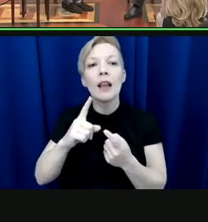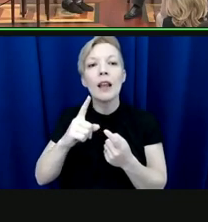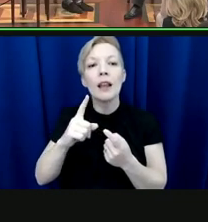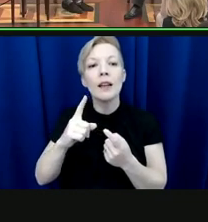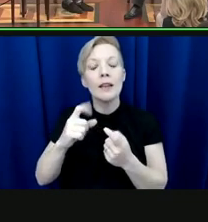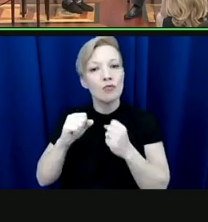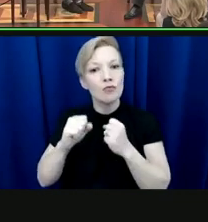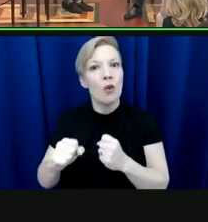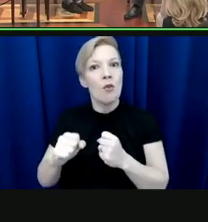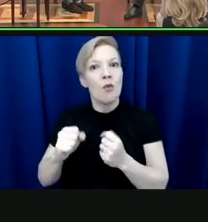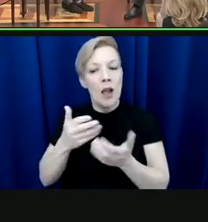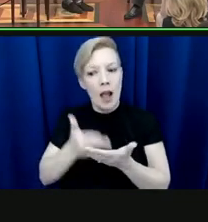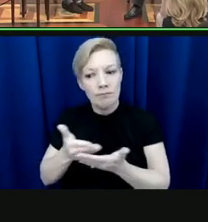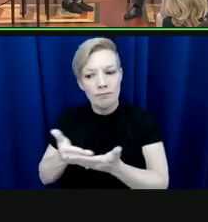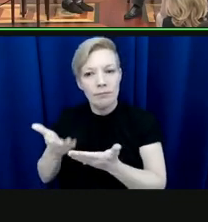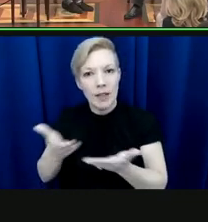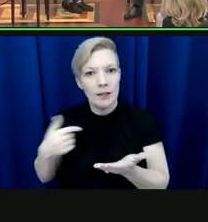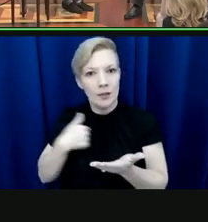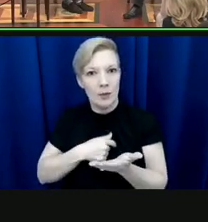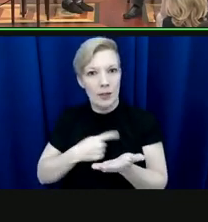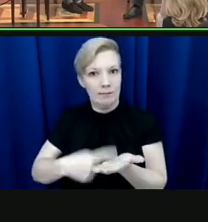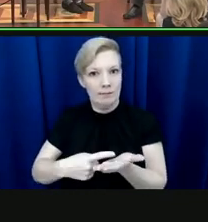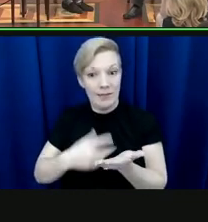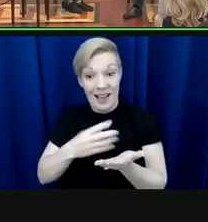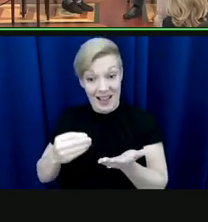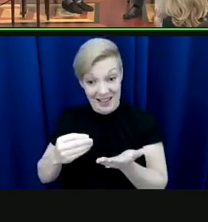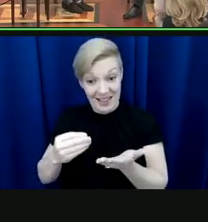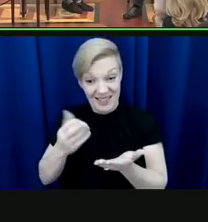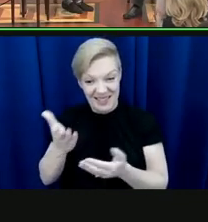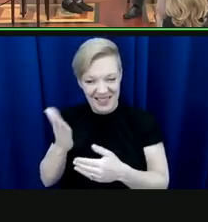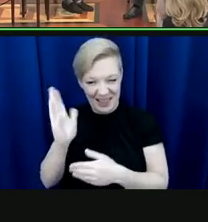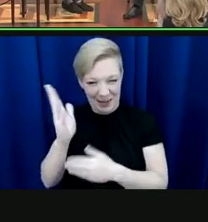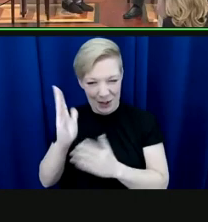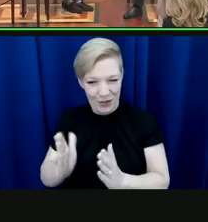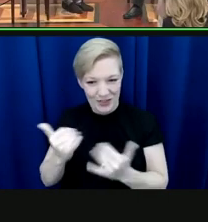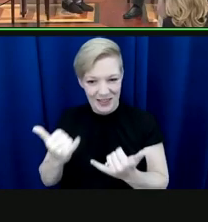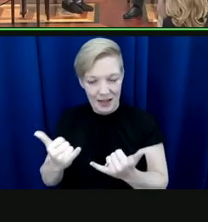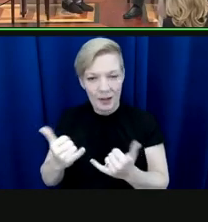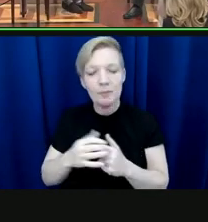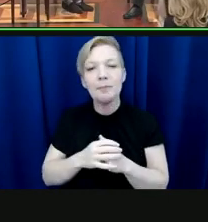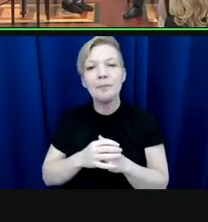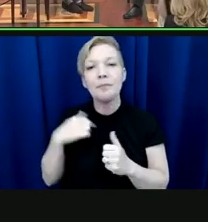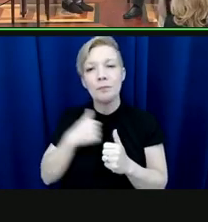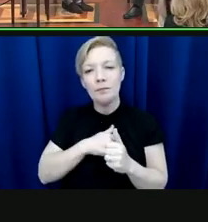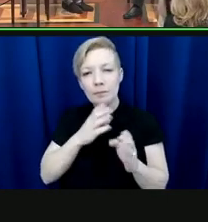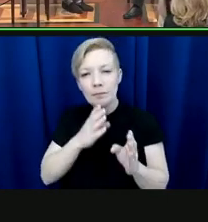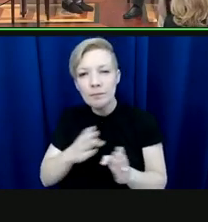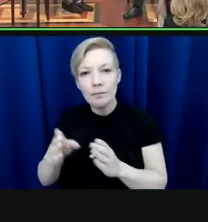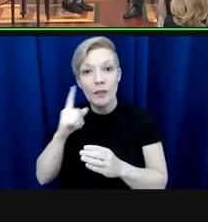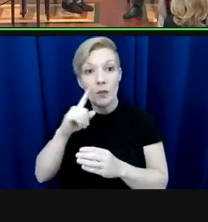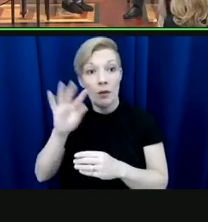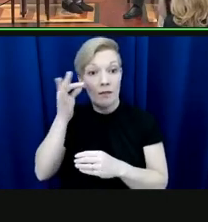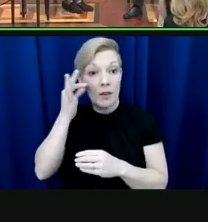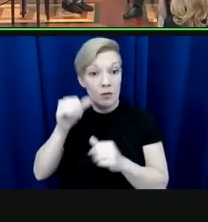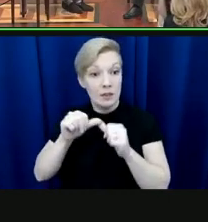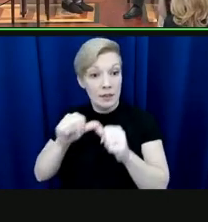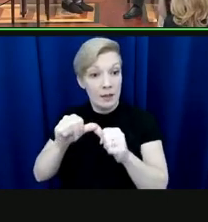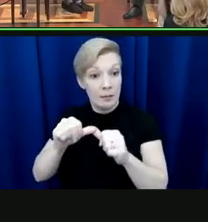and most of our speaker today in setting the scene for the federal sustainability in the work that we're doing throughout the agencies.